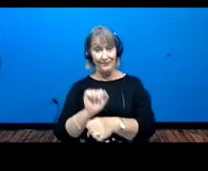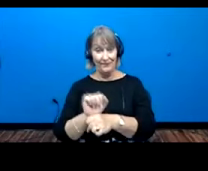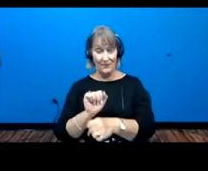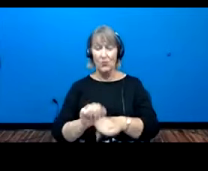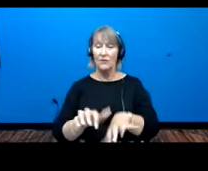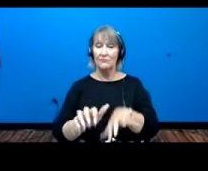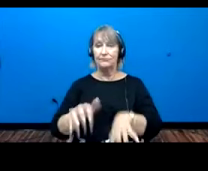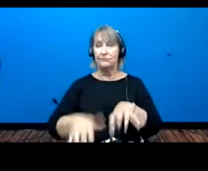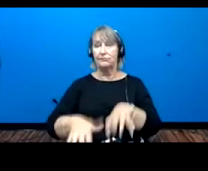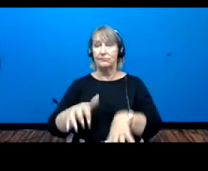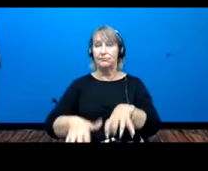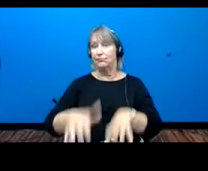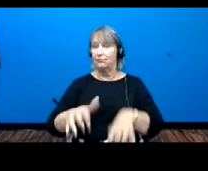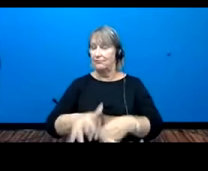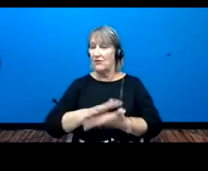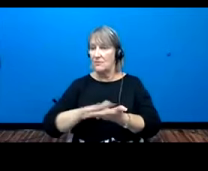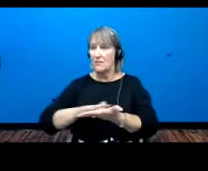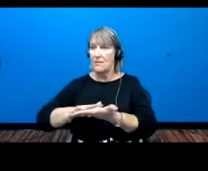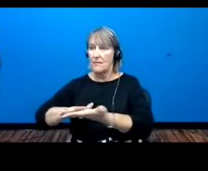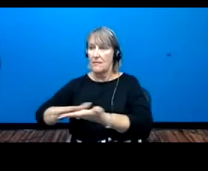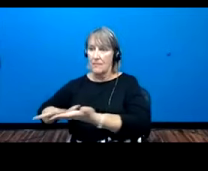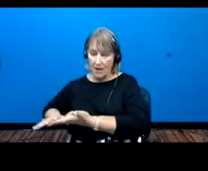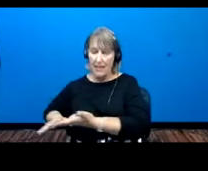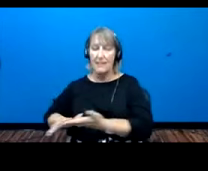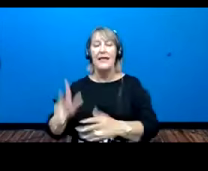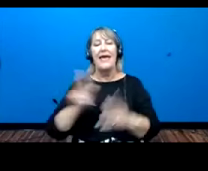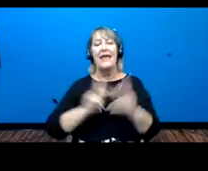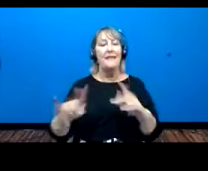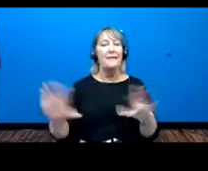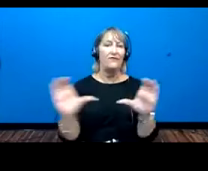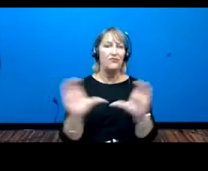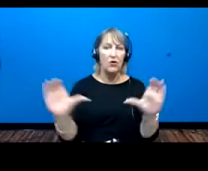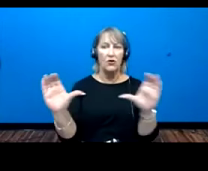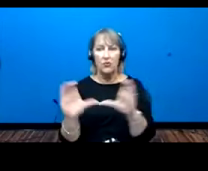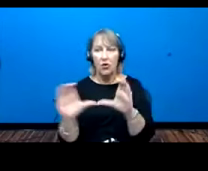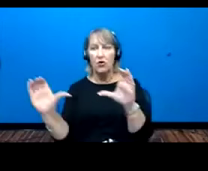and then also folks who have been certified— multiple certifications within this team.